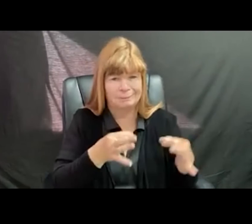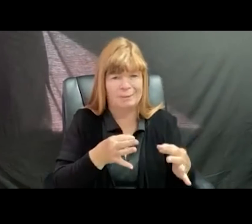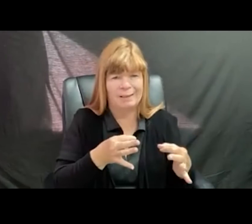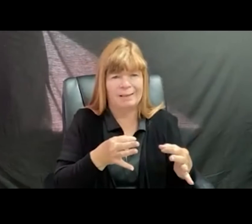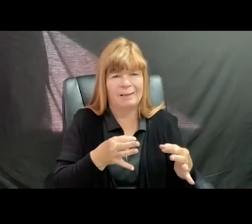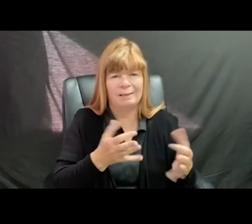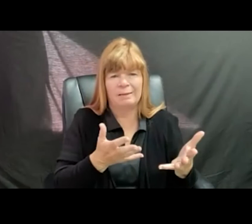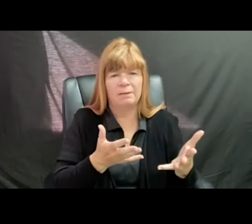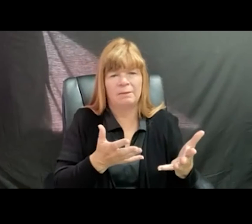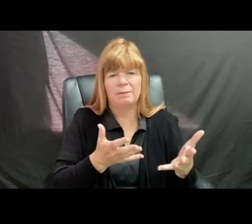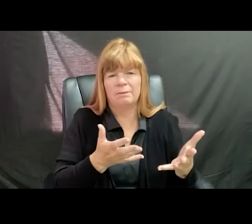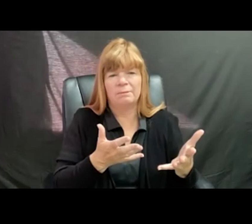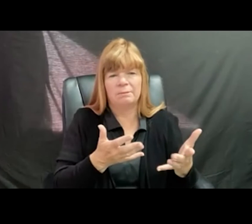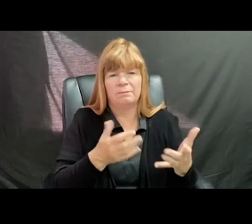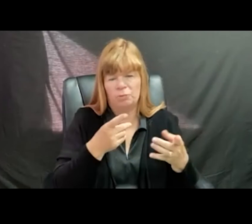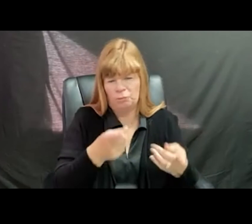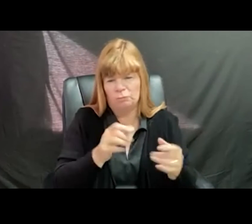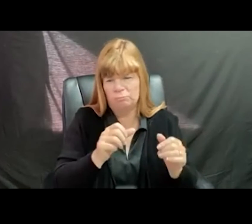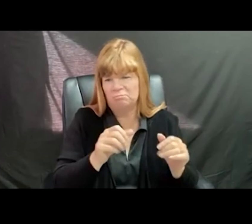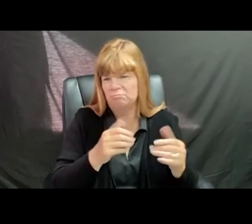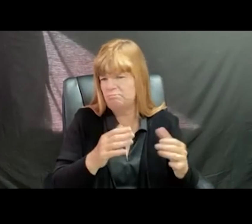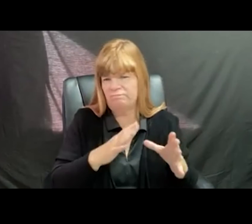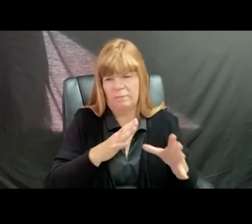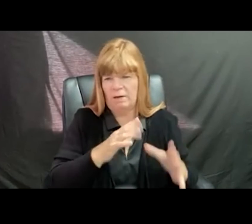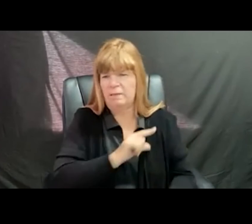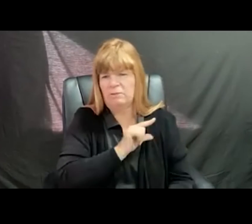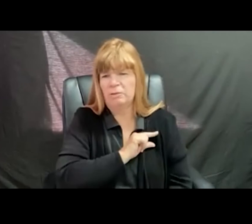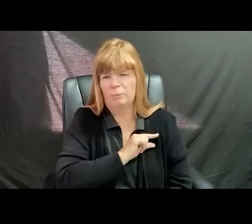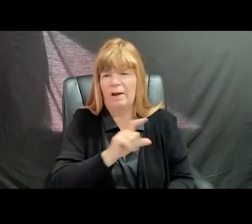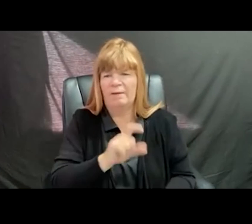I think you would have been eligible just a matter of getting that information from